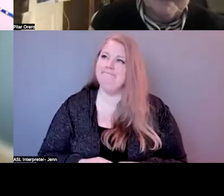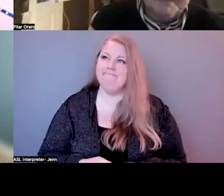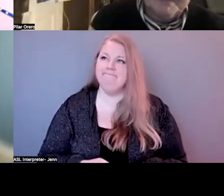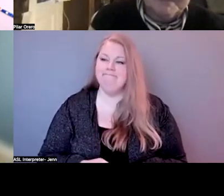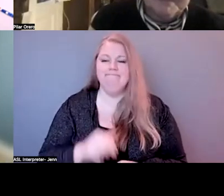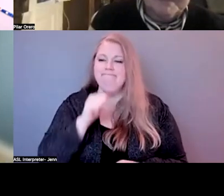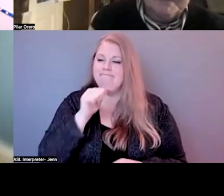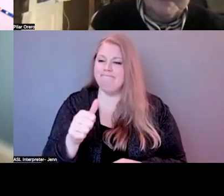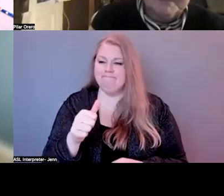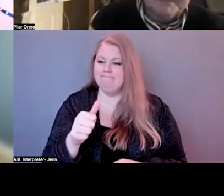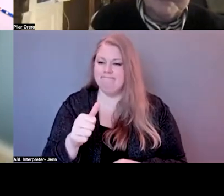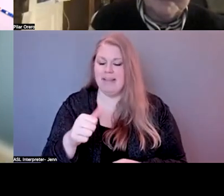Never dynamic images.